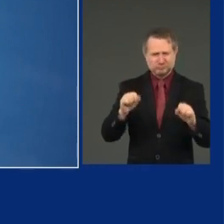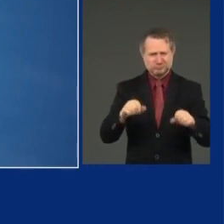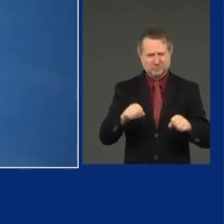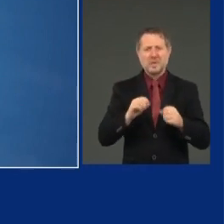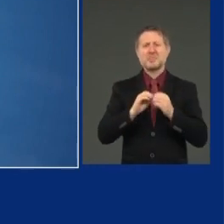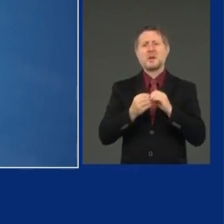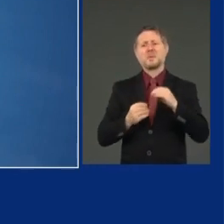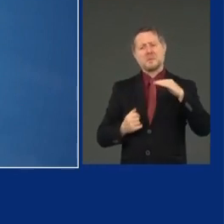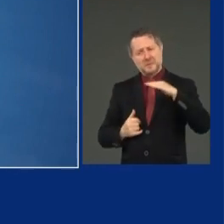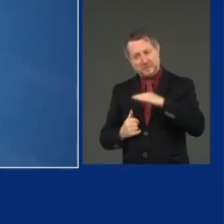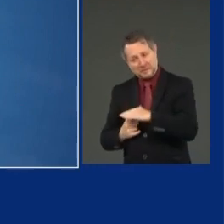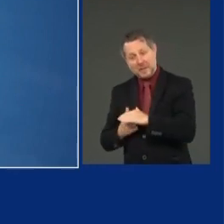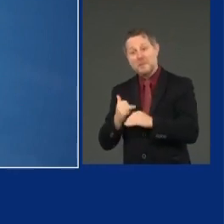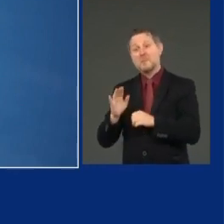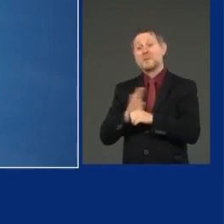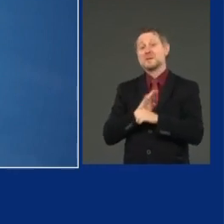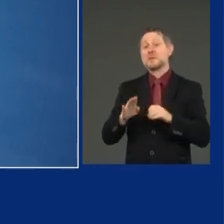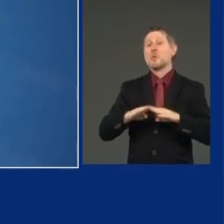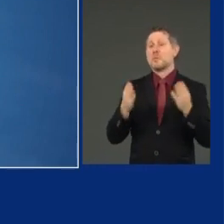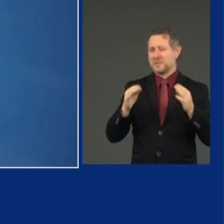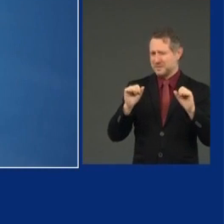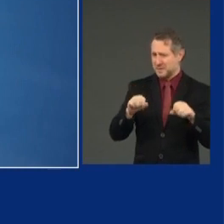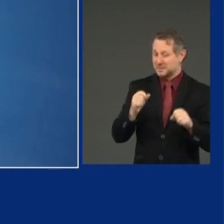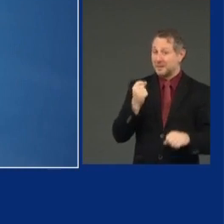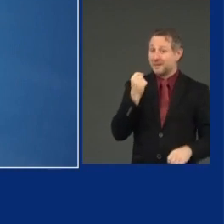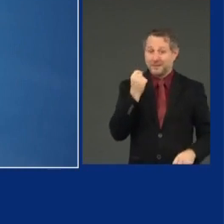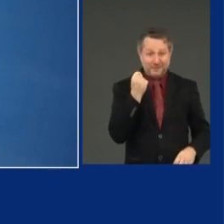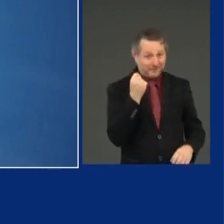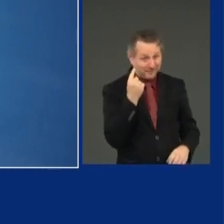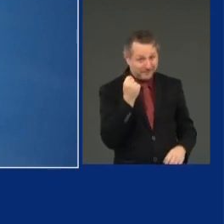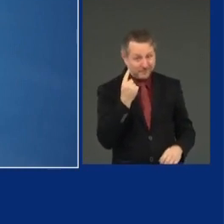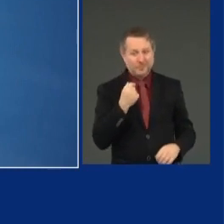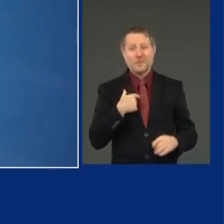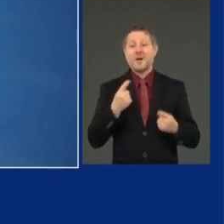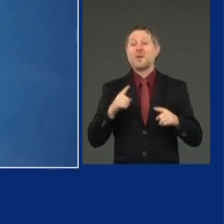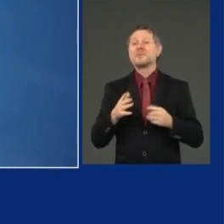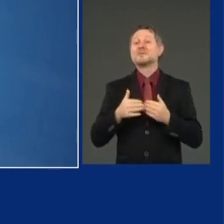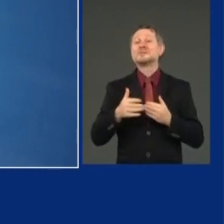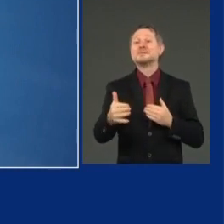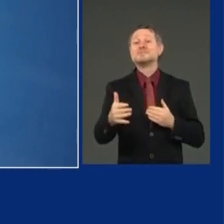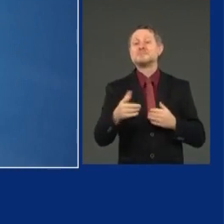YES, THE NUMBERS ARE DOWN. YES, WE CAN INCREASE ACTIVITY